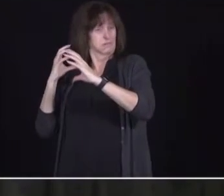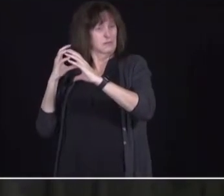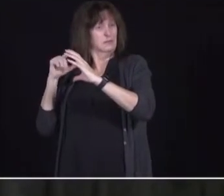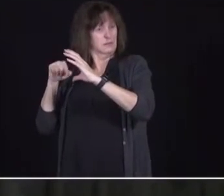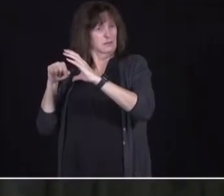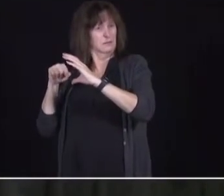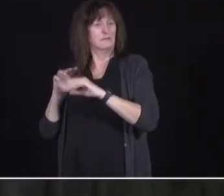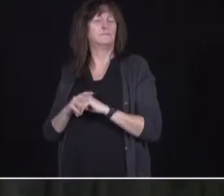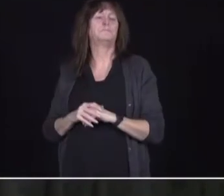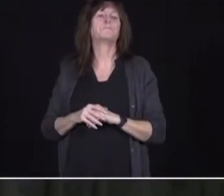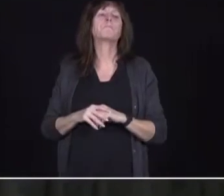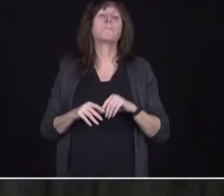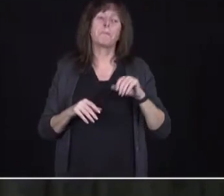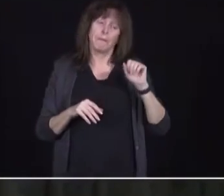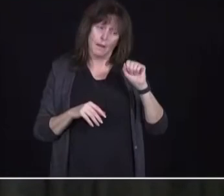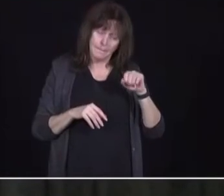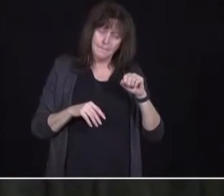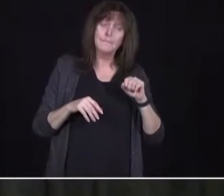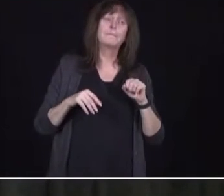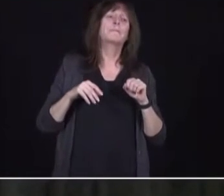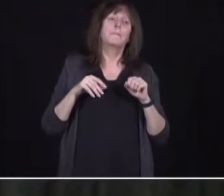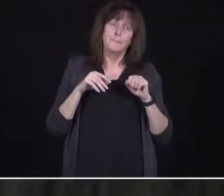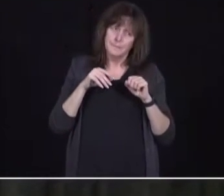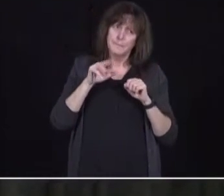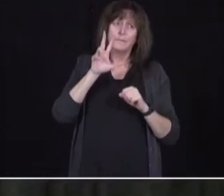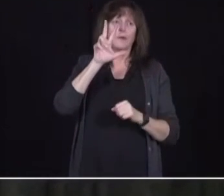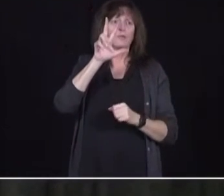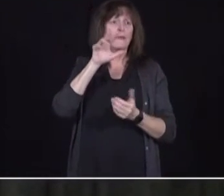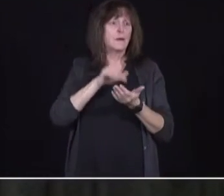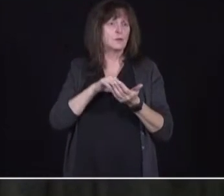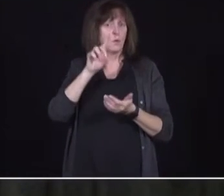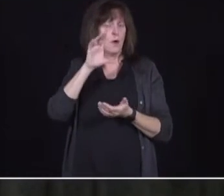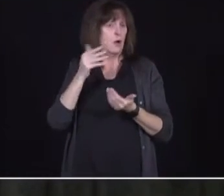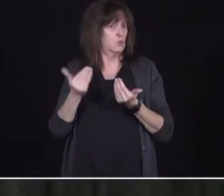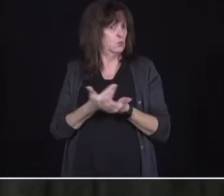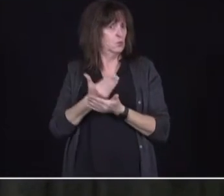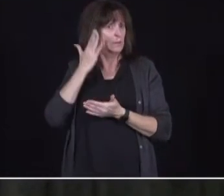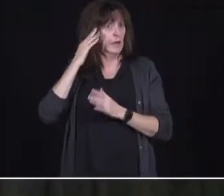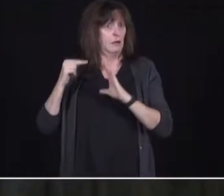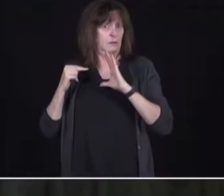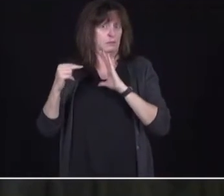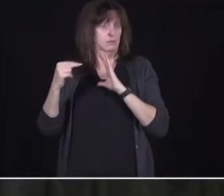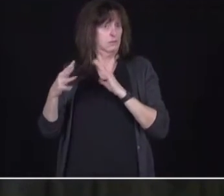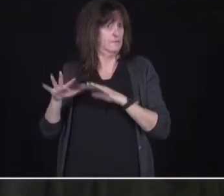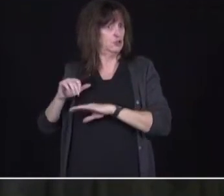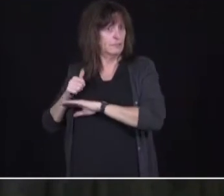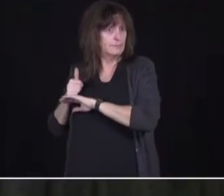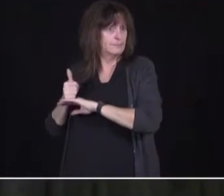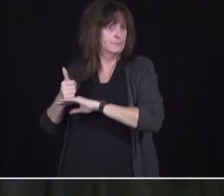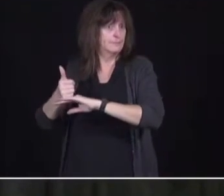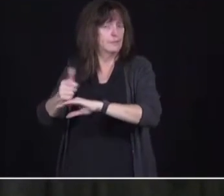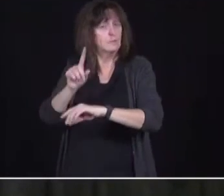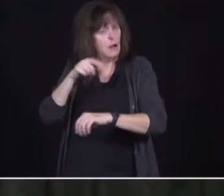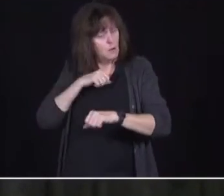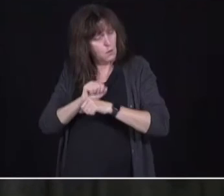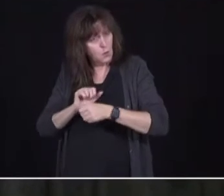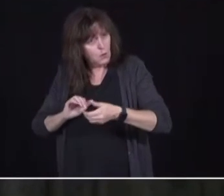We have built capacity since last year. Another 130 beds. But we are work with the hospitals they are